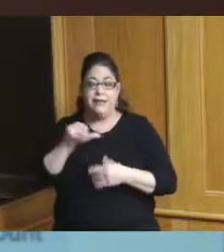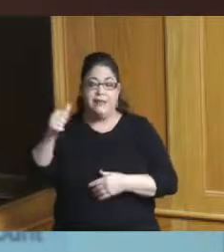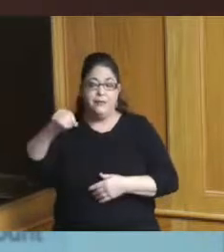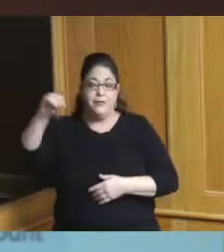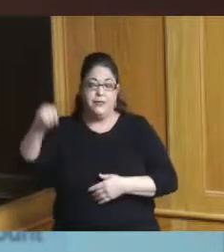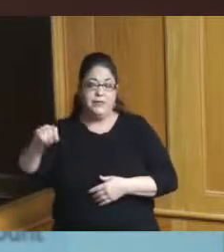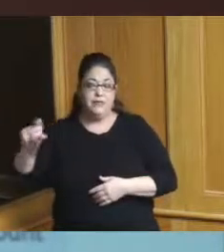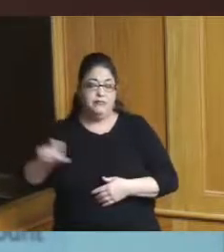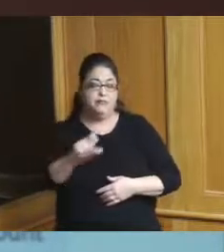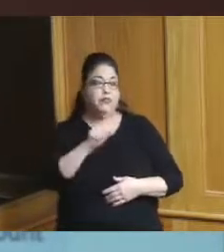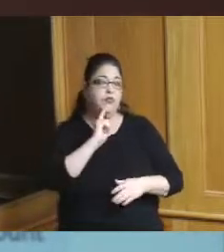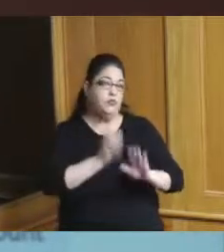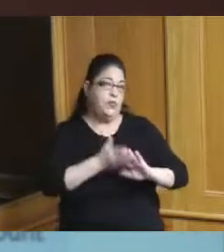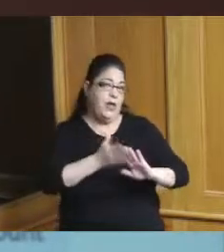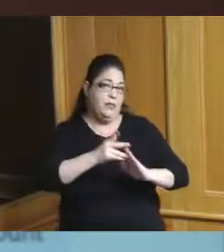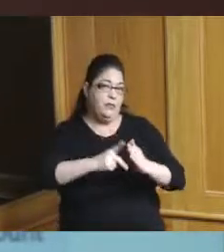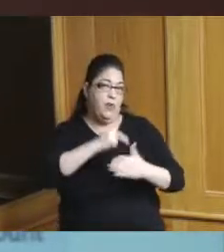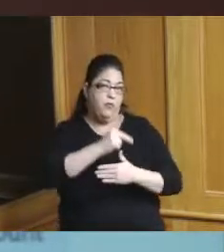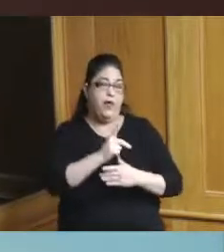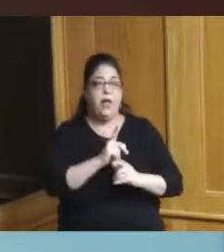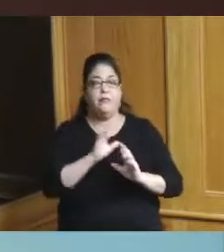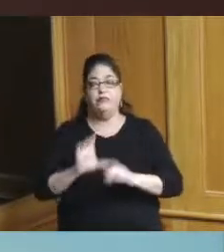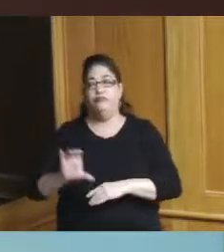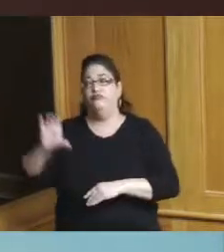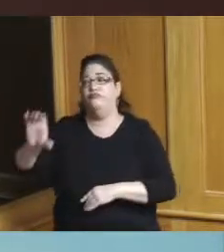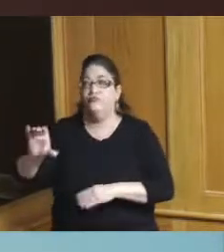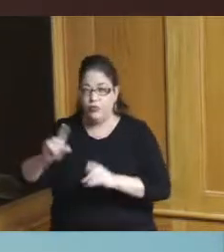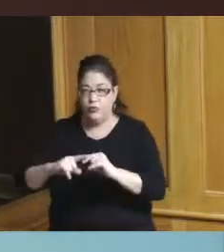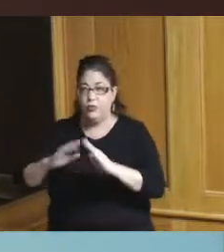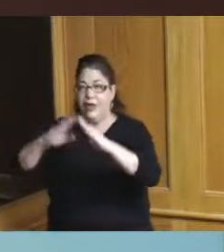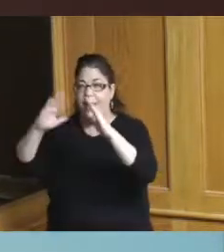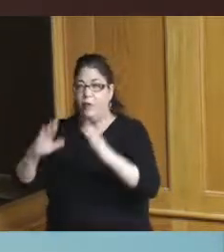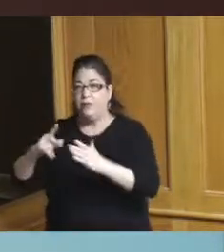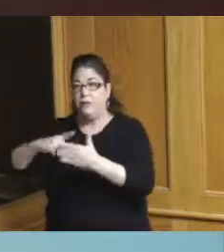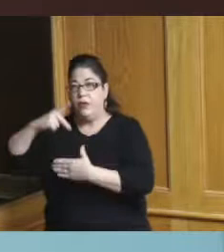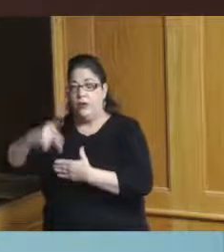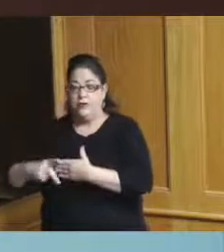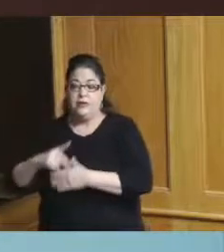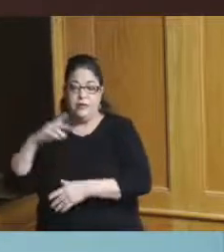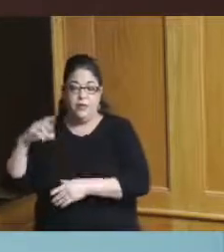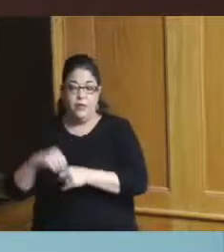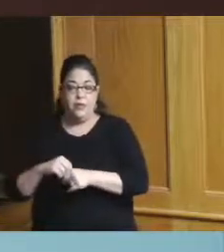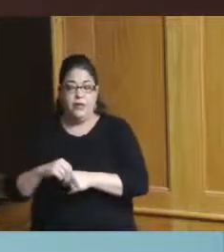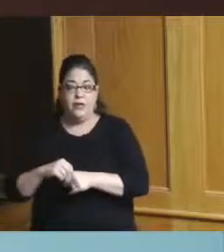administration and then the rest goes to housing projects including some of these housing plans